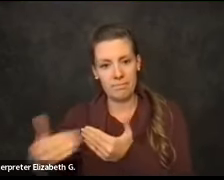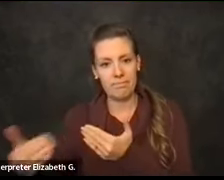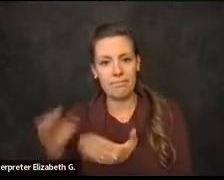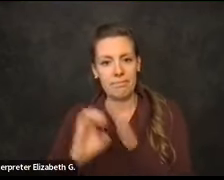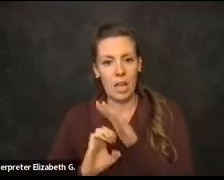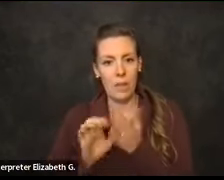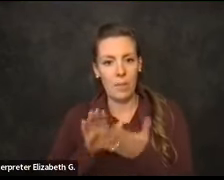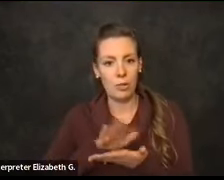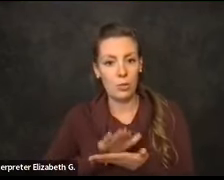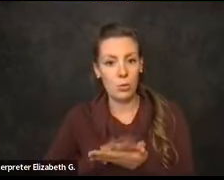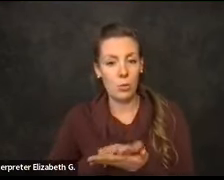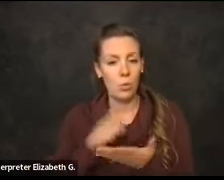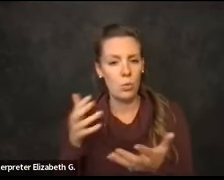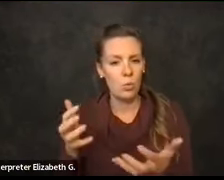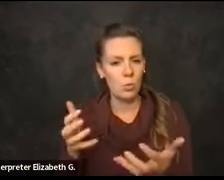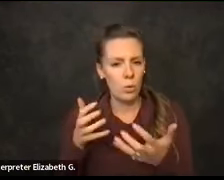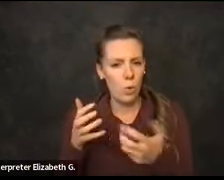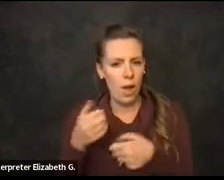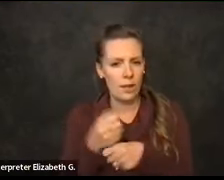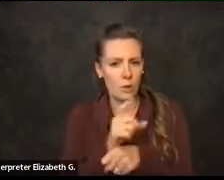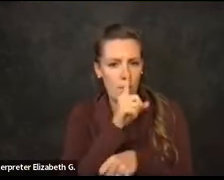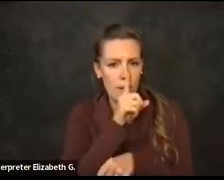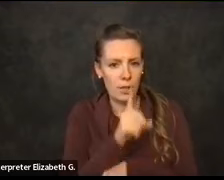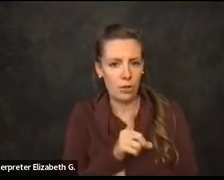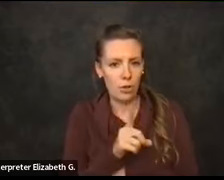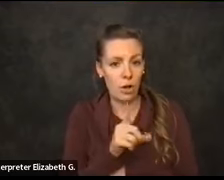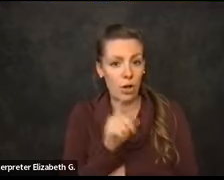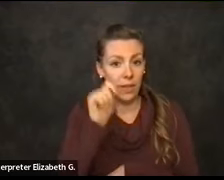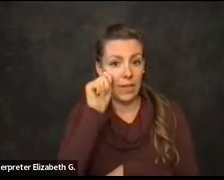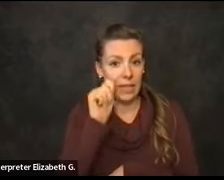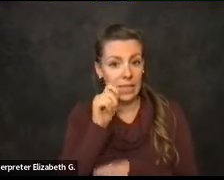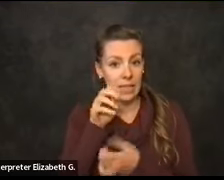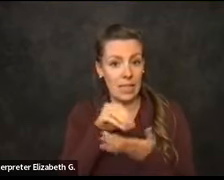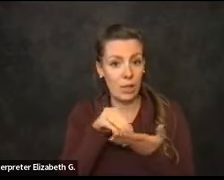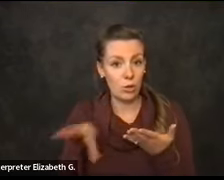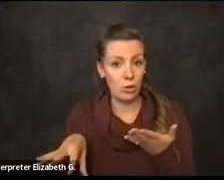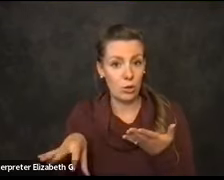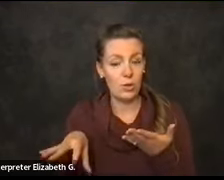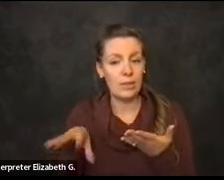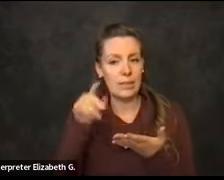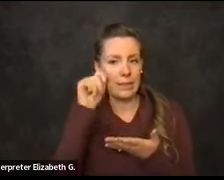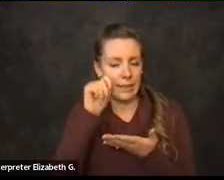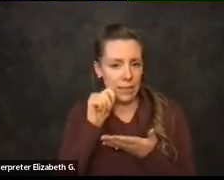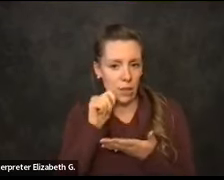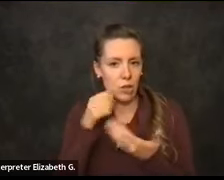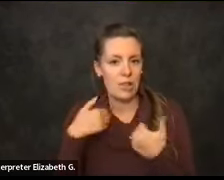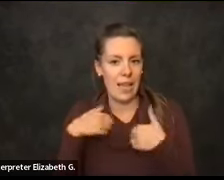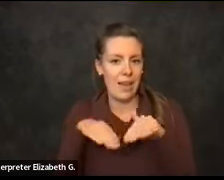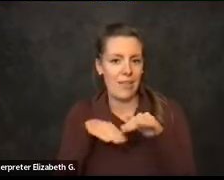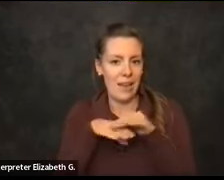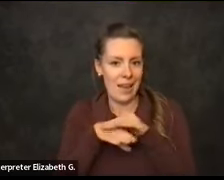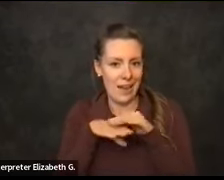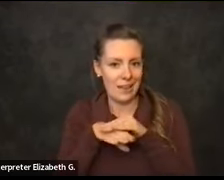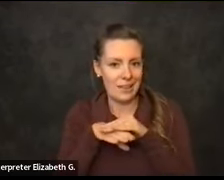We want to keep making sure that teenage students and teenagers also have access to